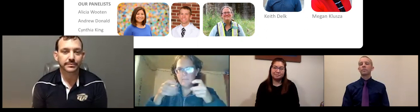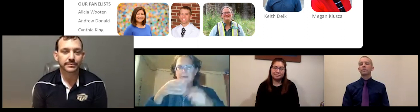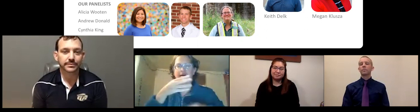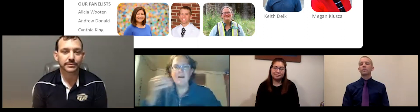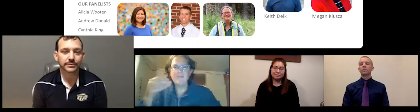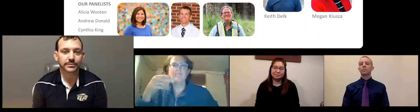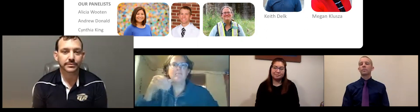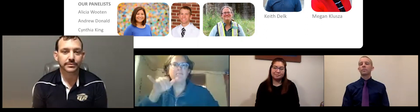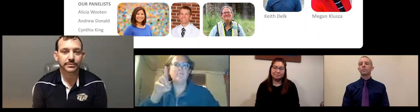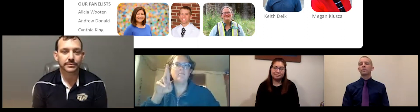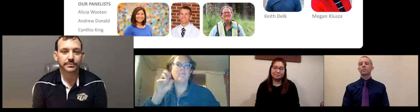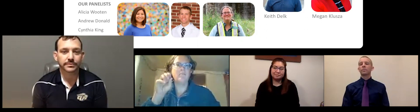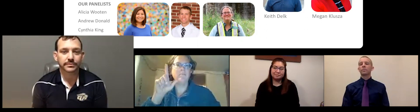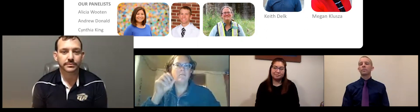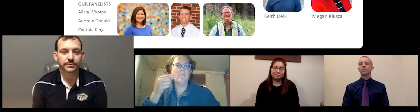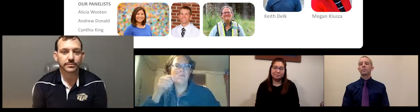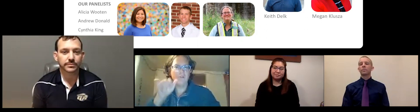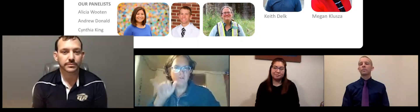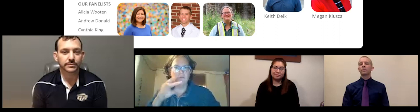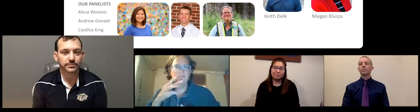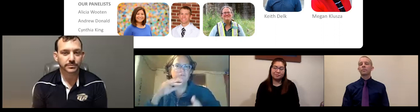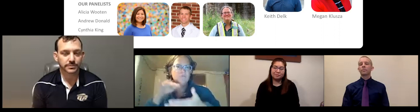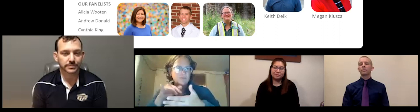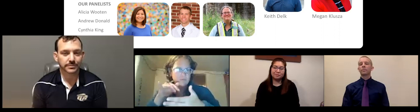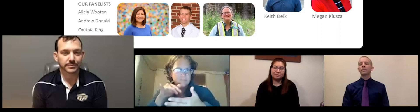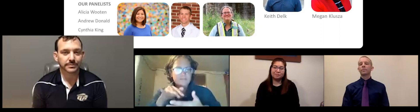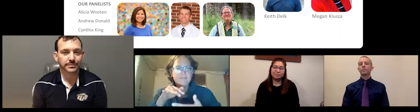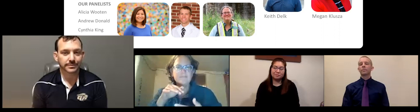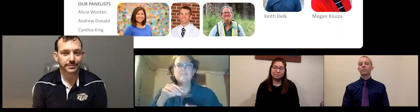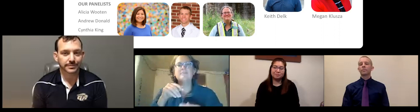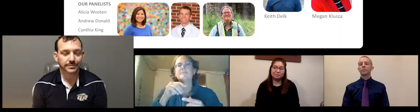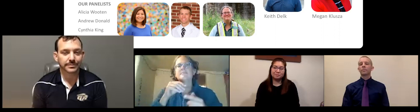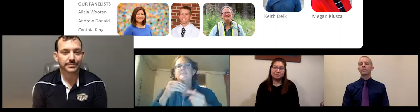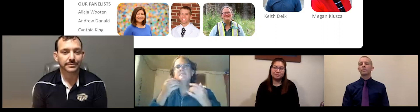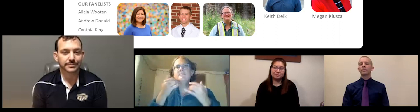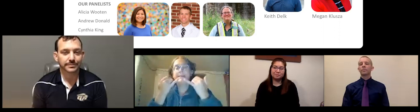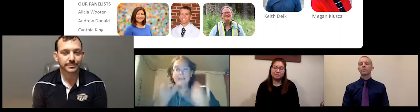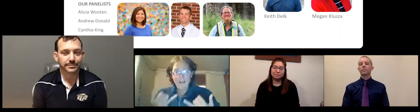in environmental management and hydrology, which is the study of water.